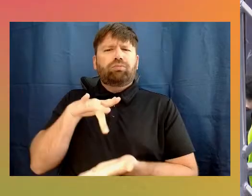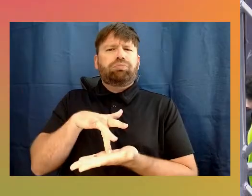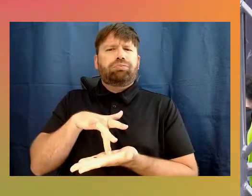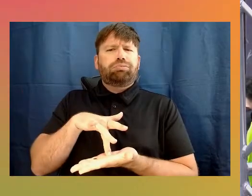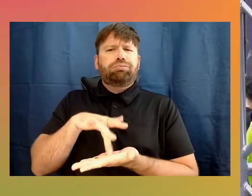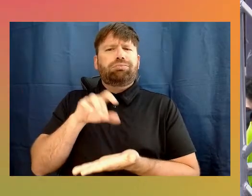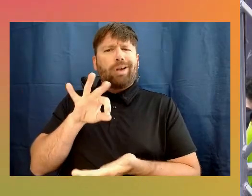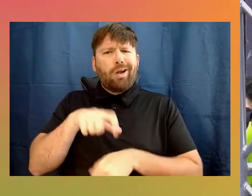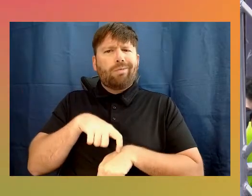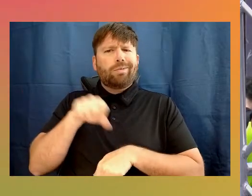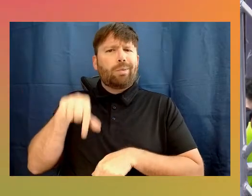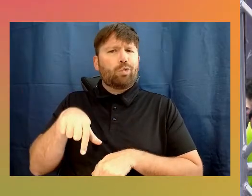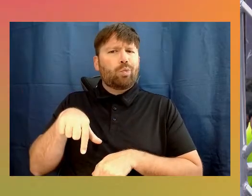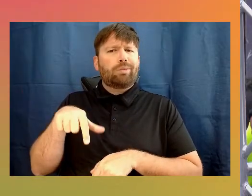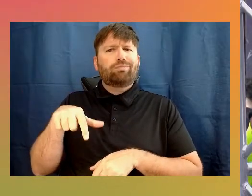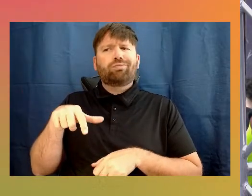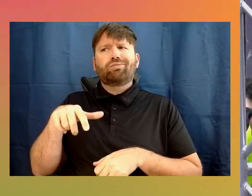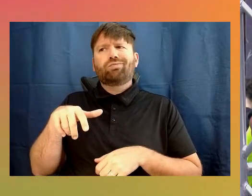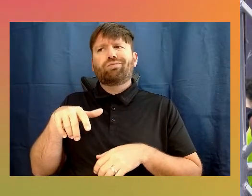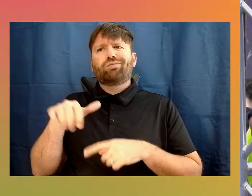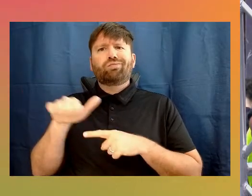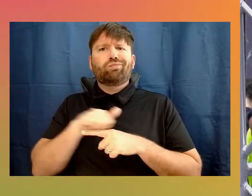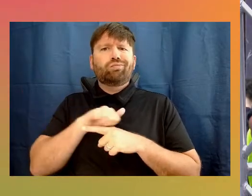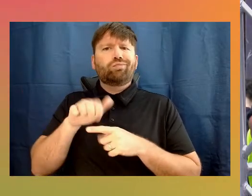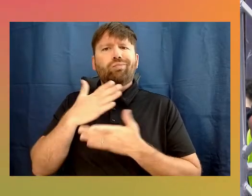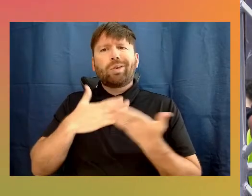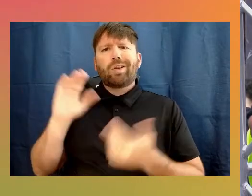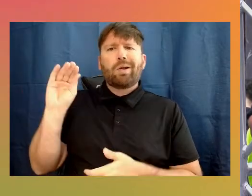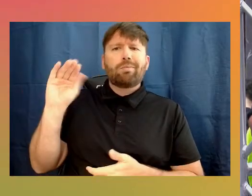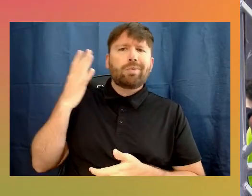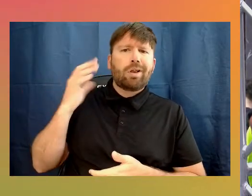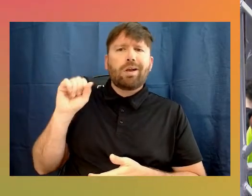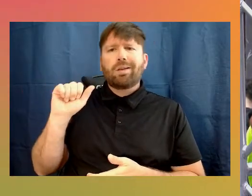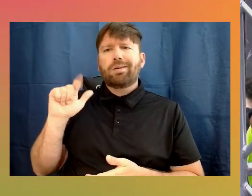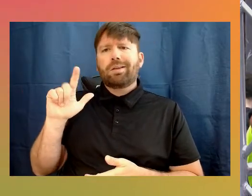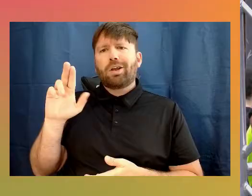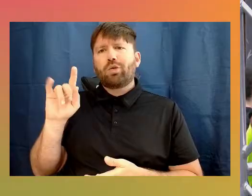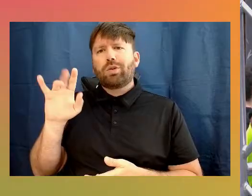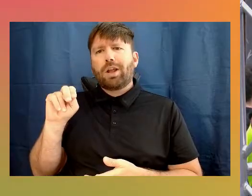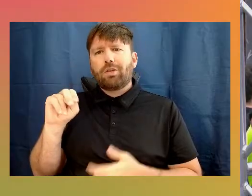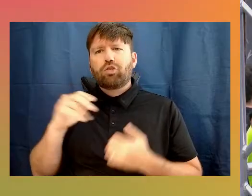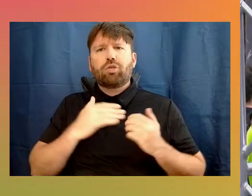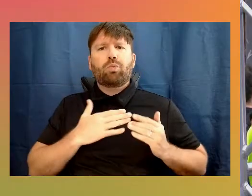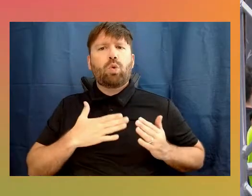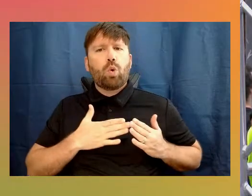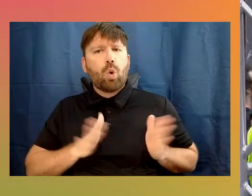TIM HOMPKINS AND I GAVE BIRTH